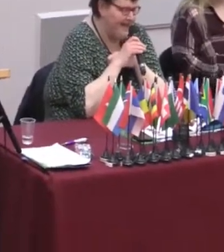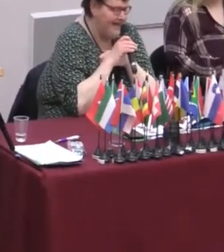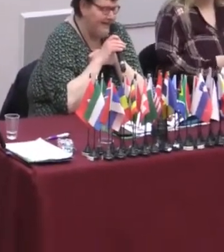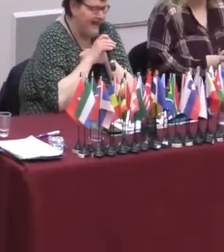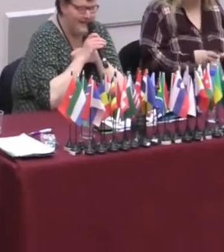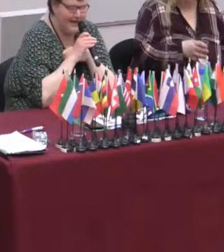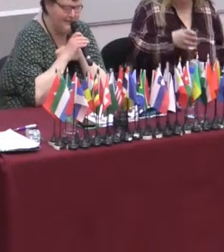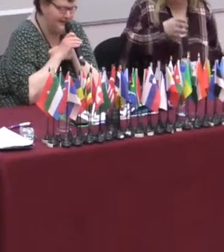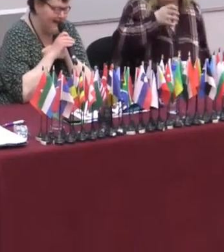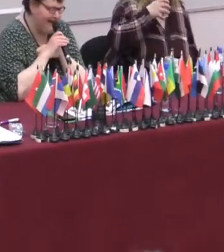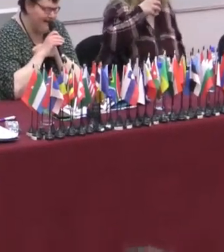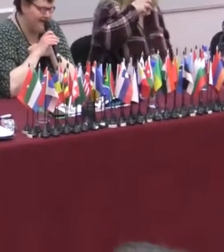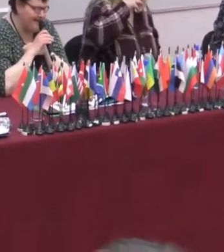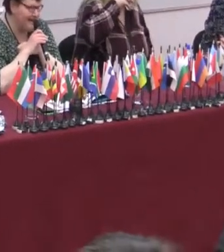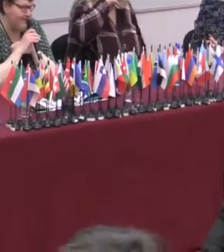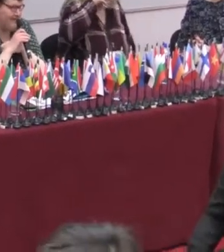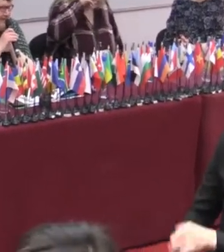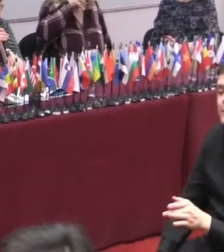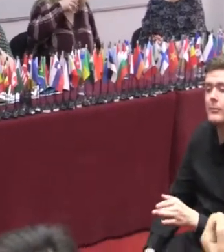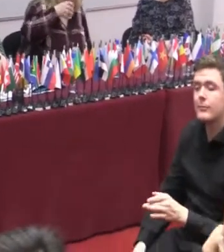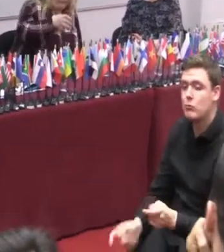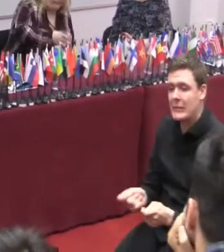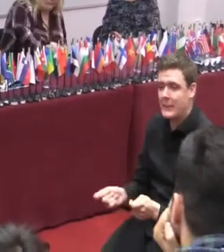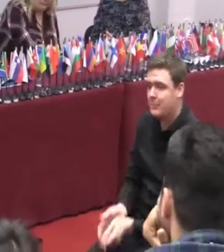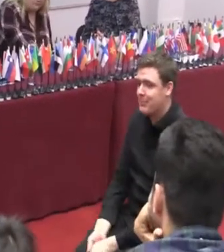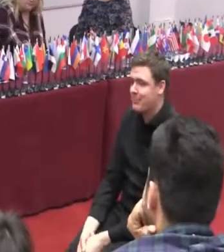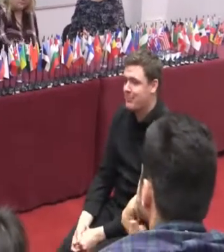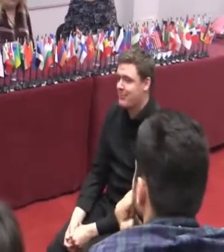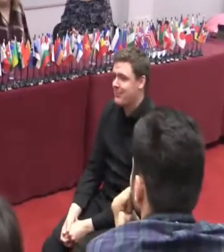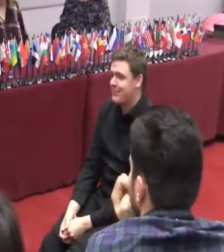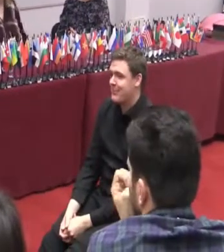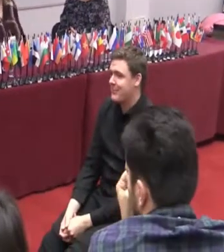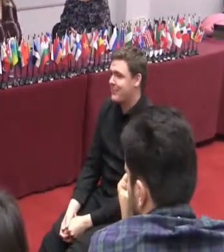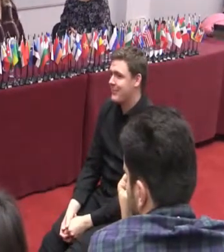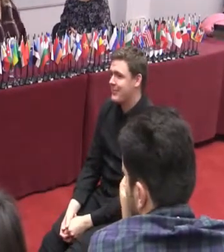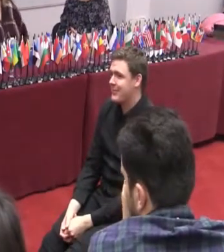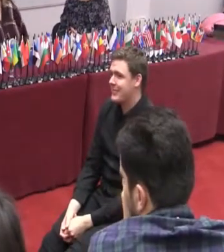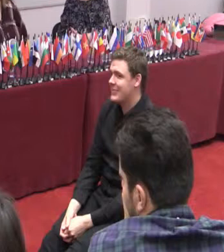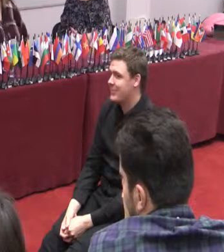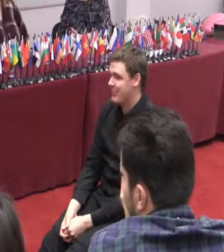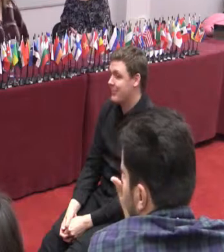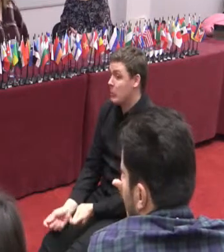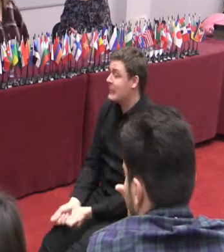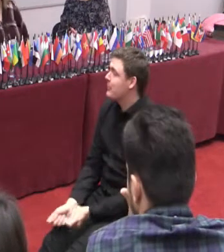Thanks very much Claire. I think a lot of people in the room would identify.